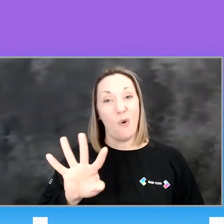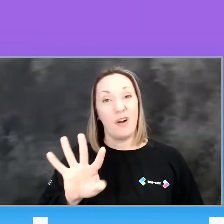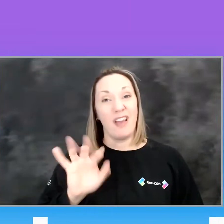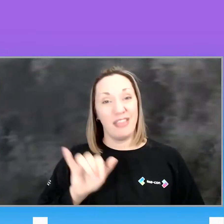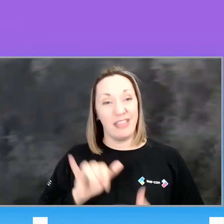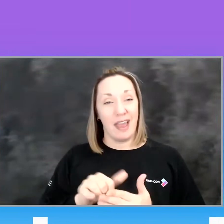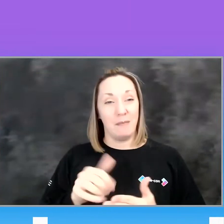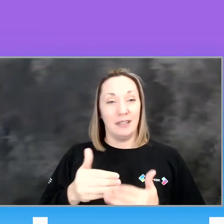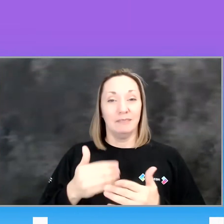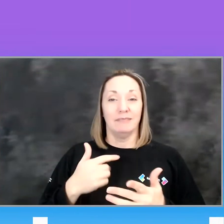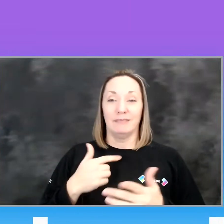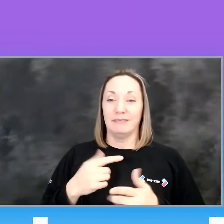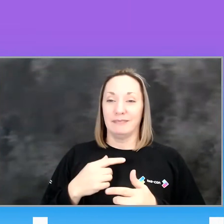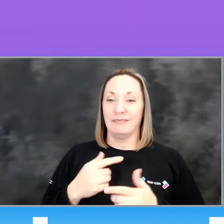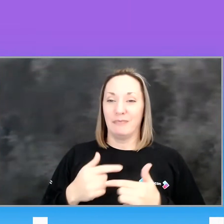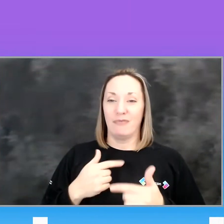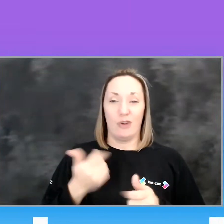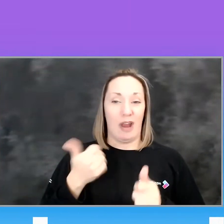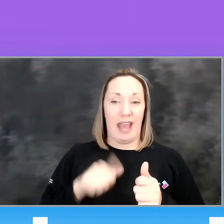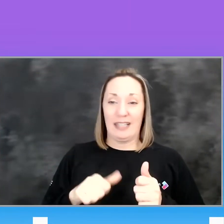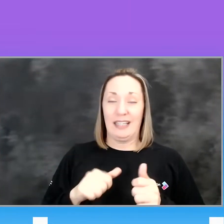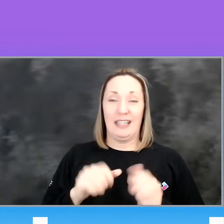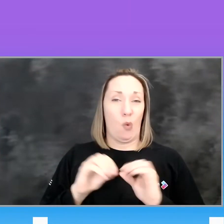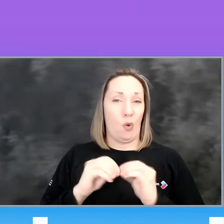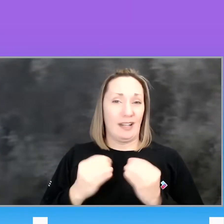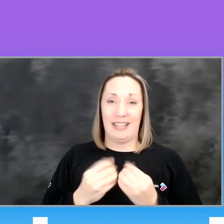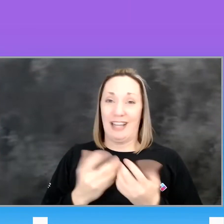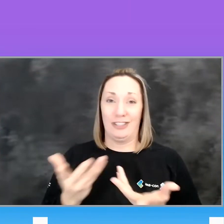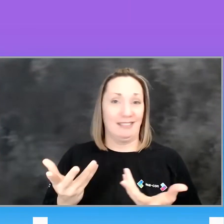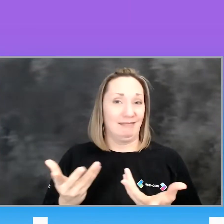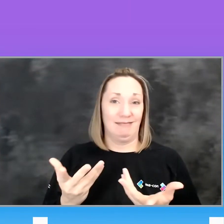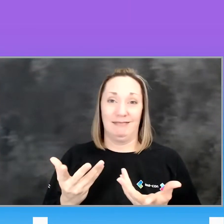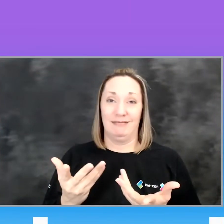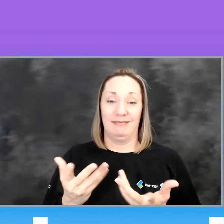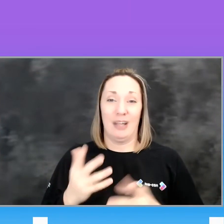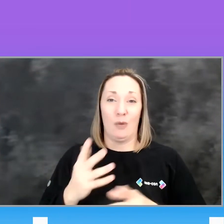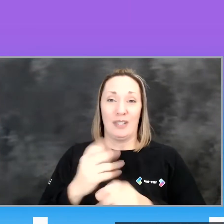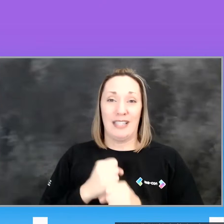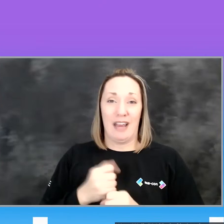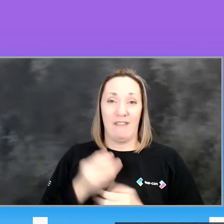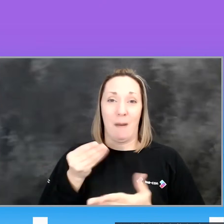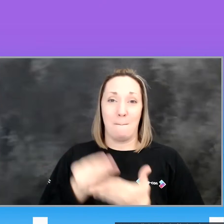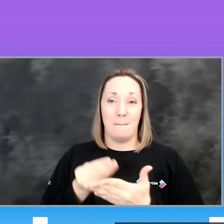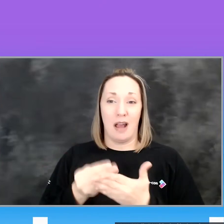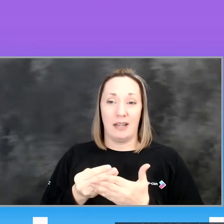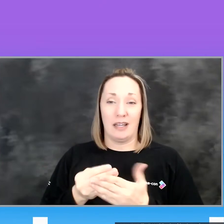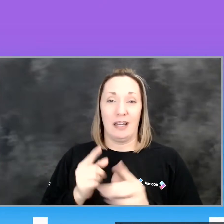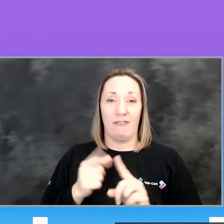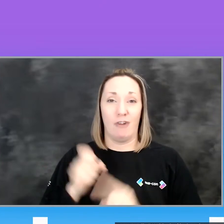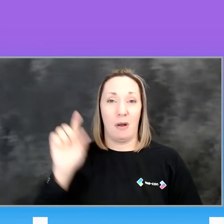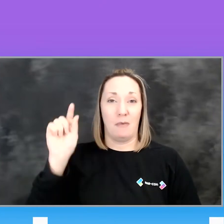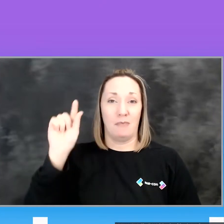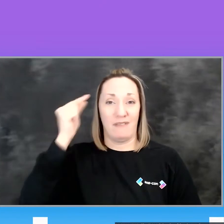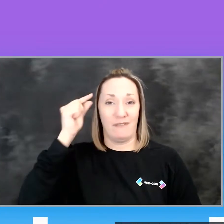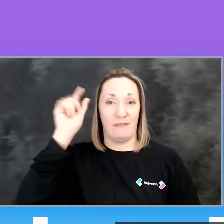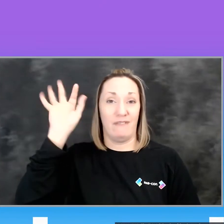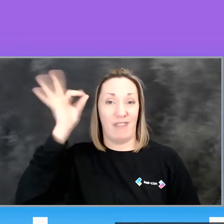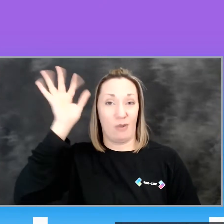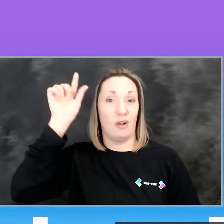the precursor for any organization that received money